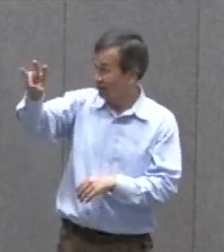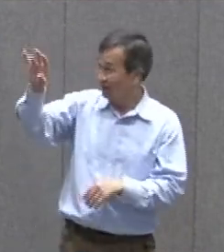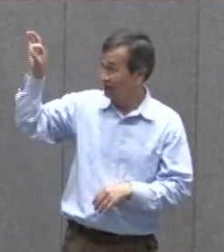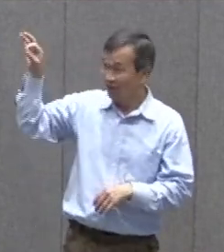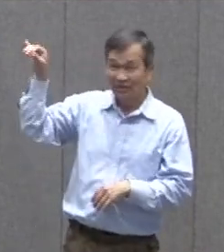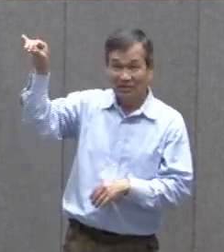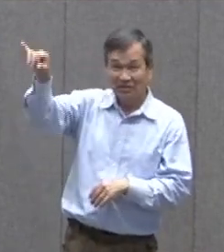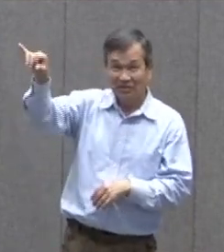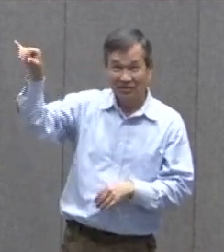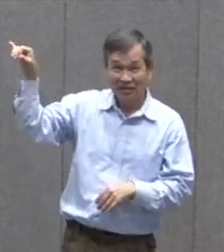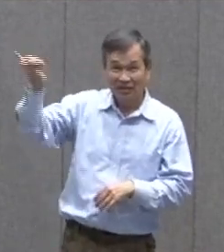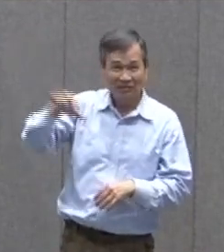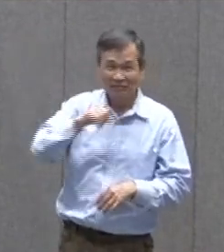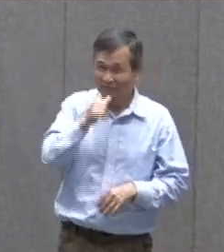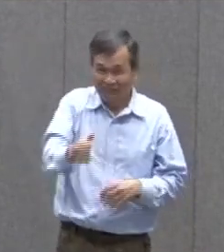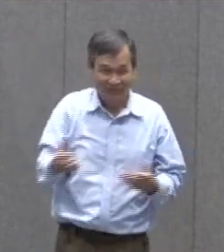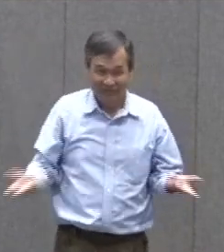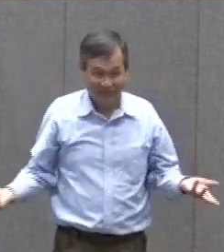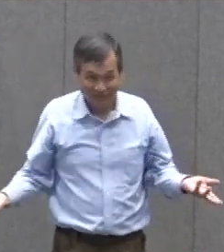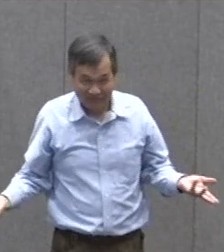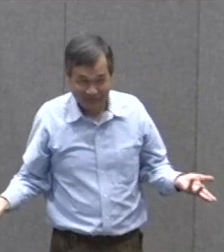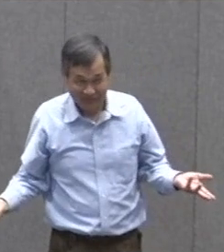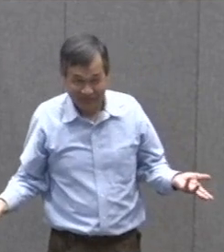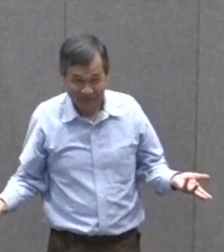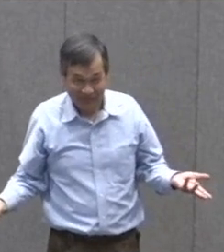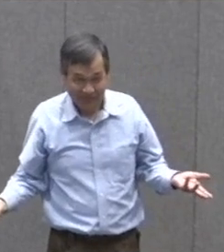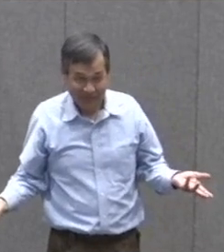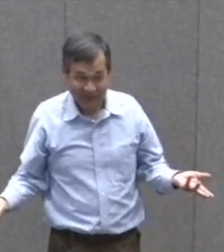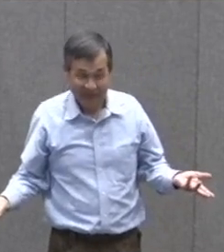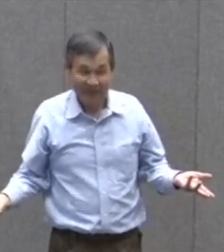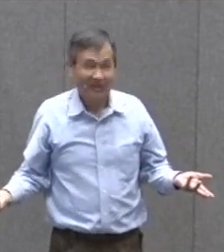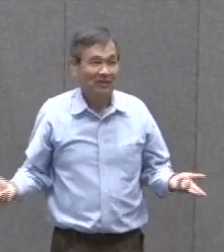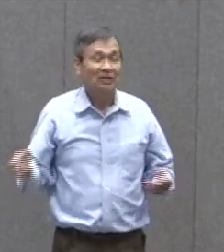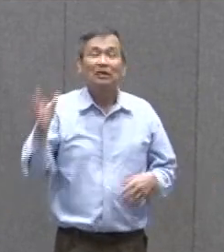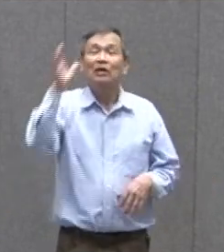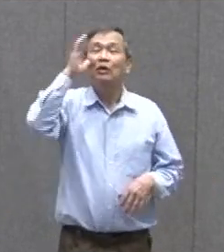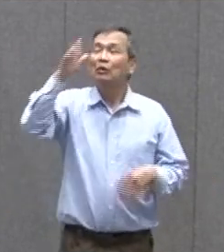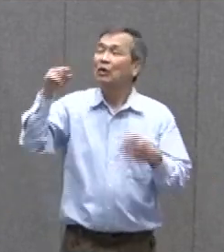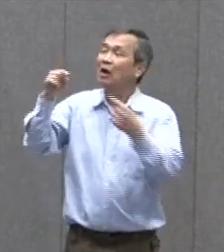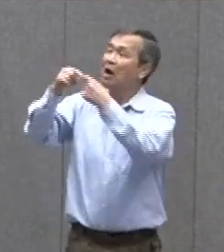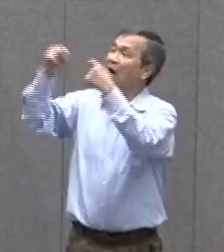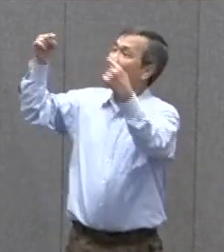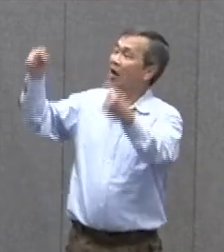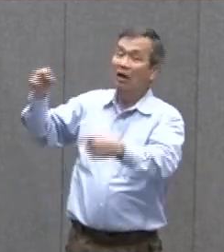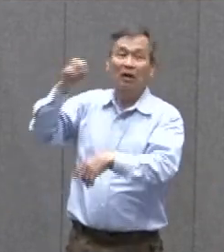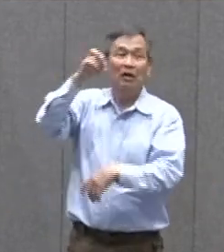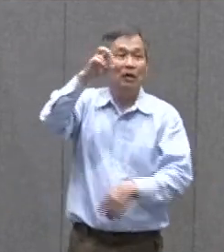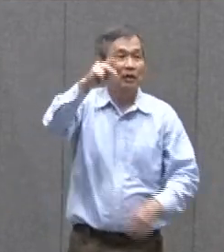No, it's not. So this will go on the other side. It's not nine.